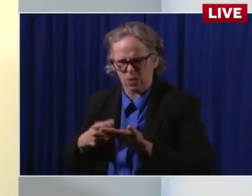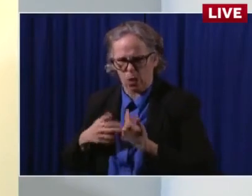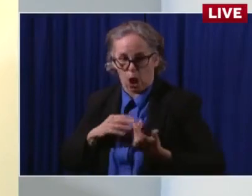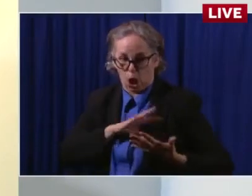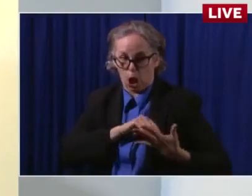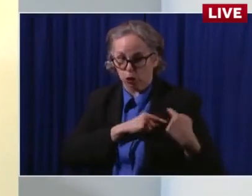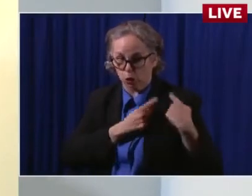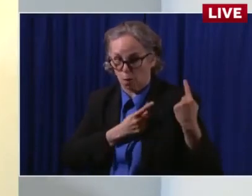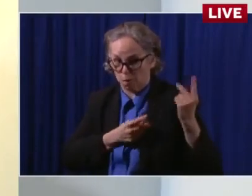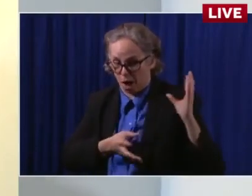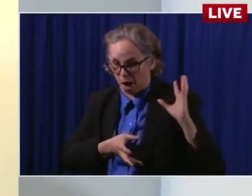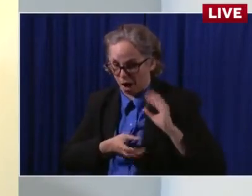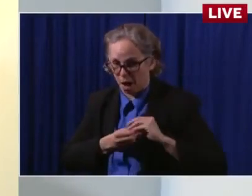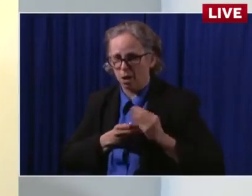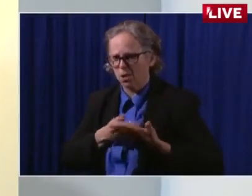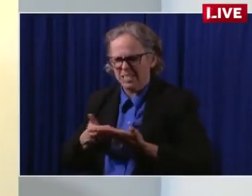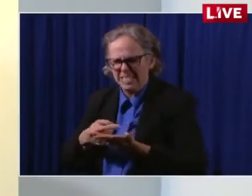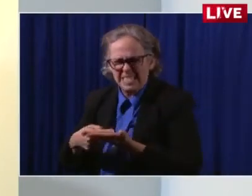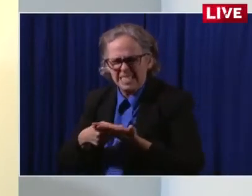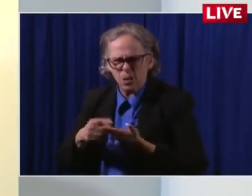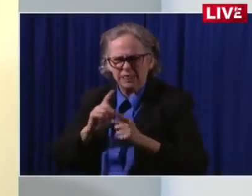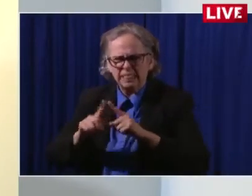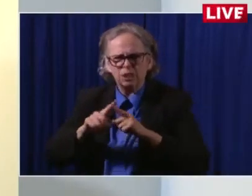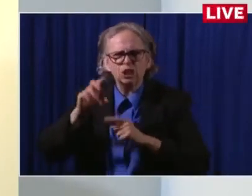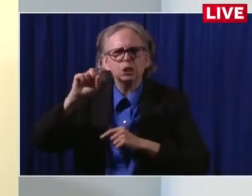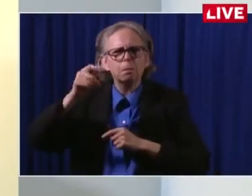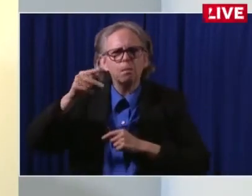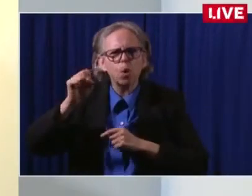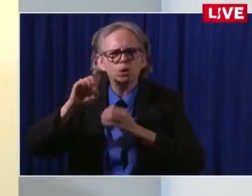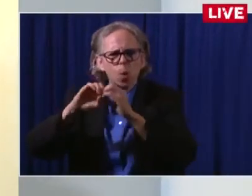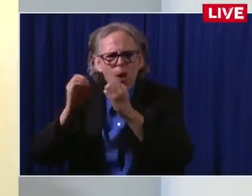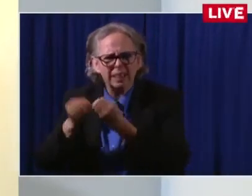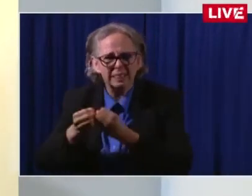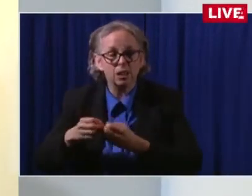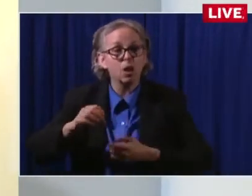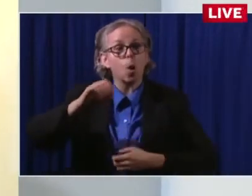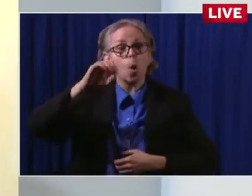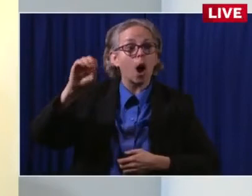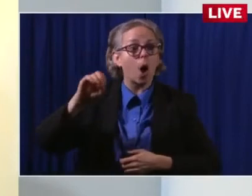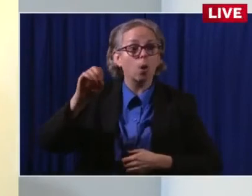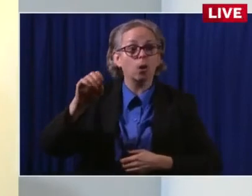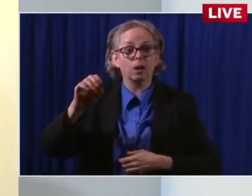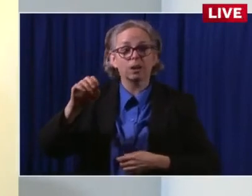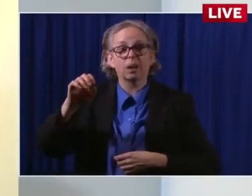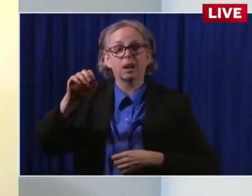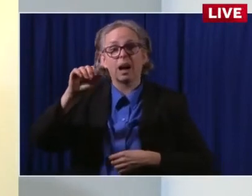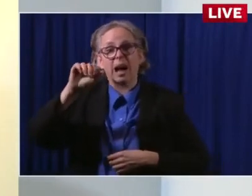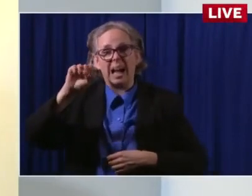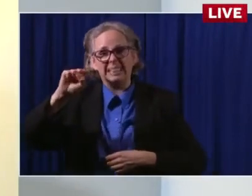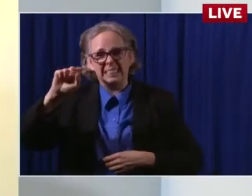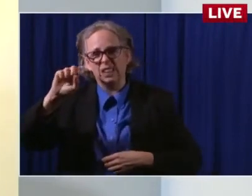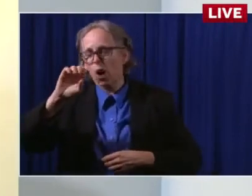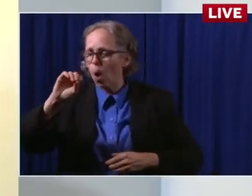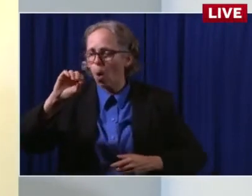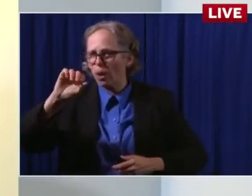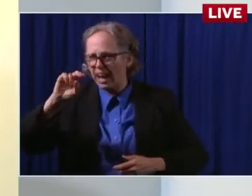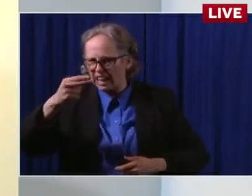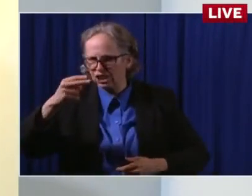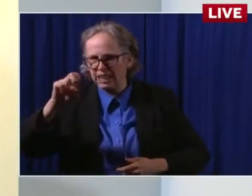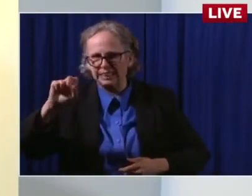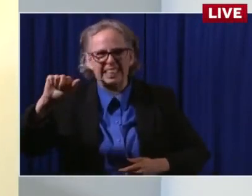WE ARE TRYING TO HAVE THESE GREAT CONVERSATIONS ON WHAT WE ARE LEARNING, TALKING WITH THE SPORTS ORGANIZATIONS FROM AROUND THE STATE.